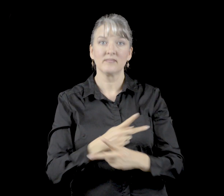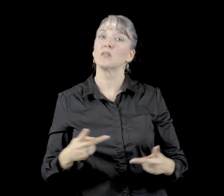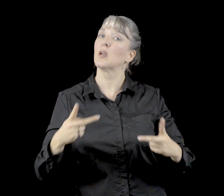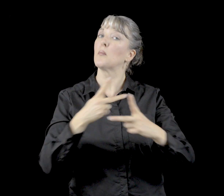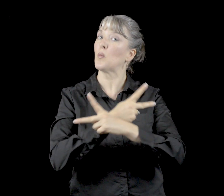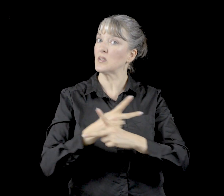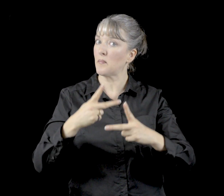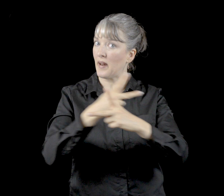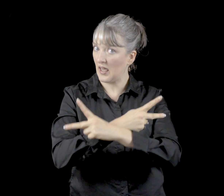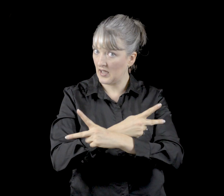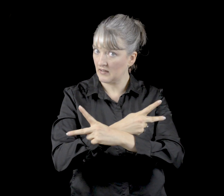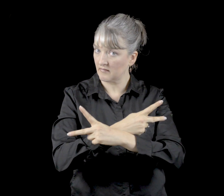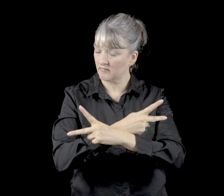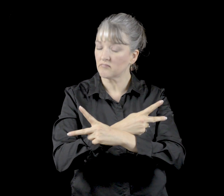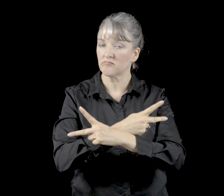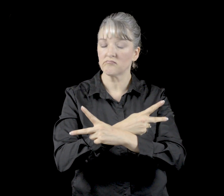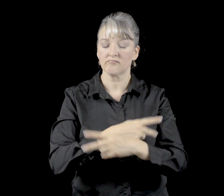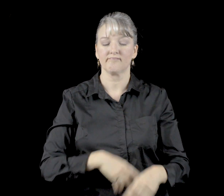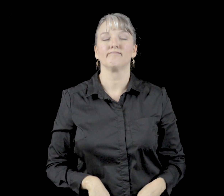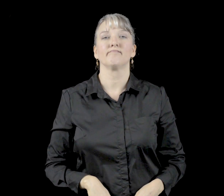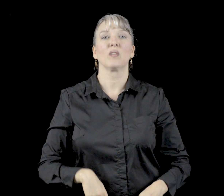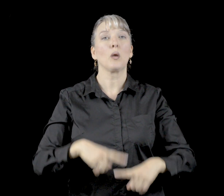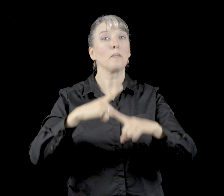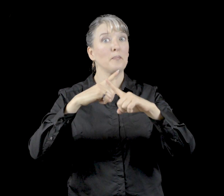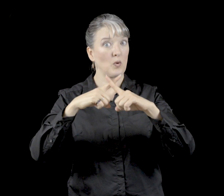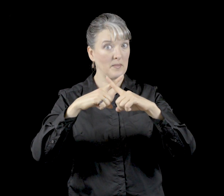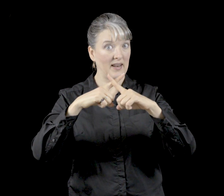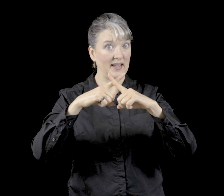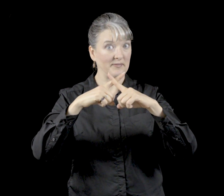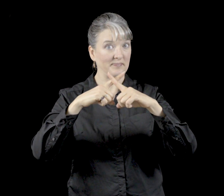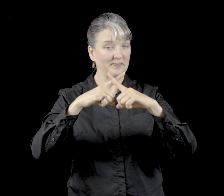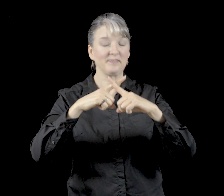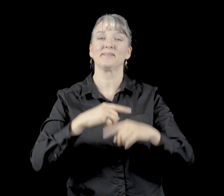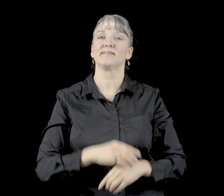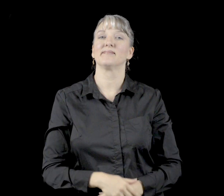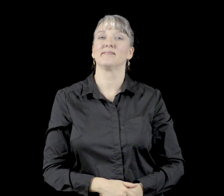Or product, per, of... Multiply [rotationally symmetric saltire]